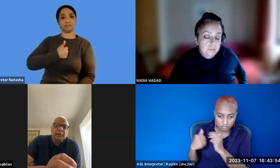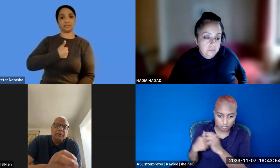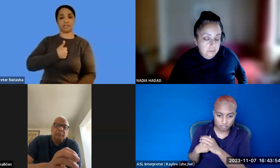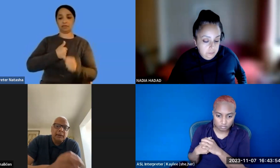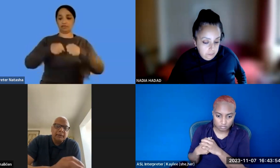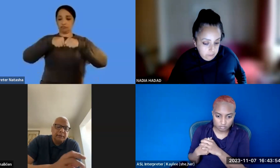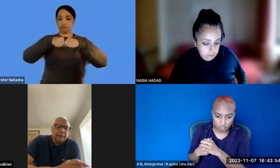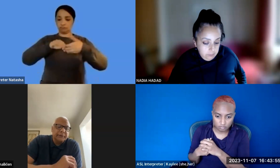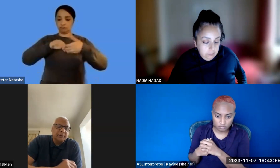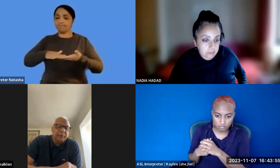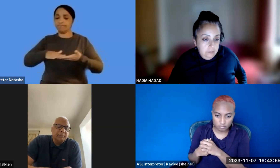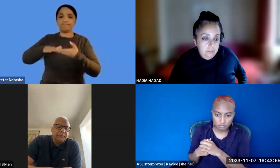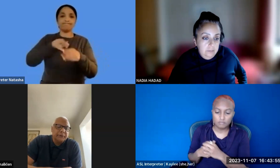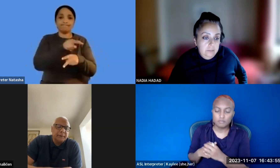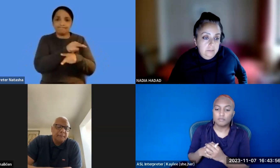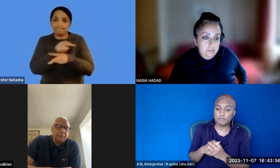and by the national members?